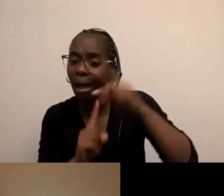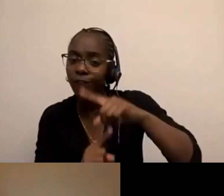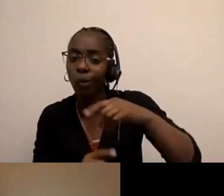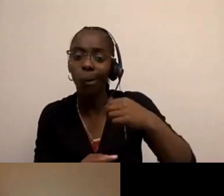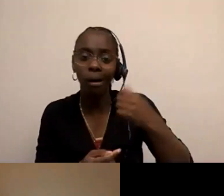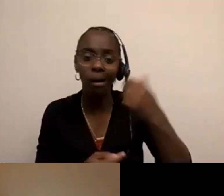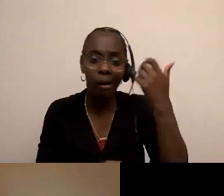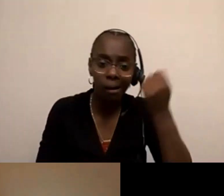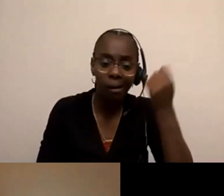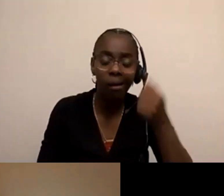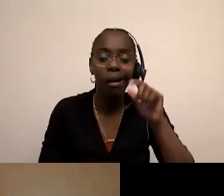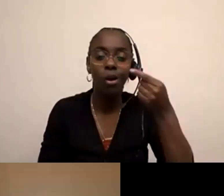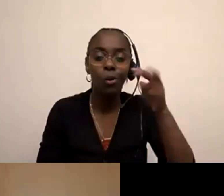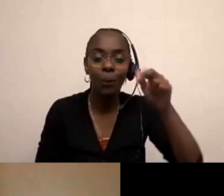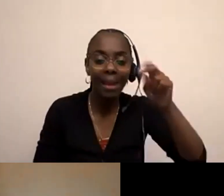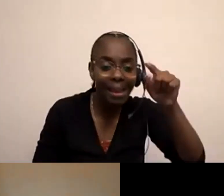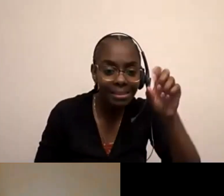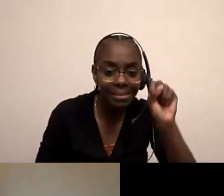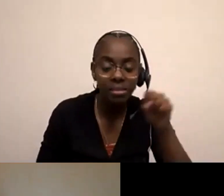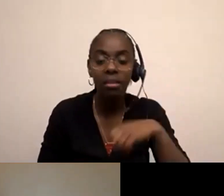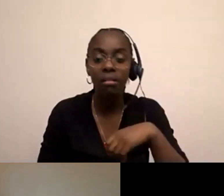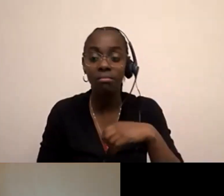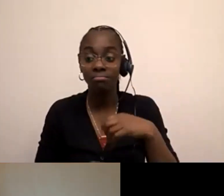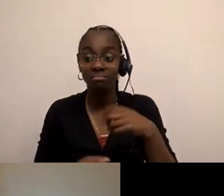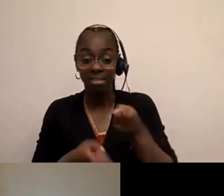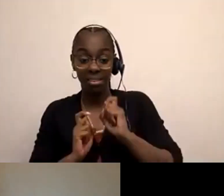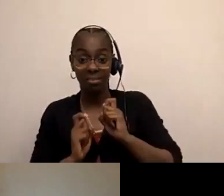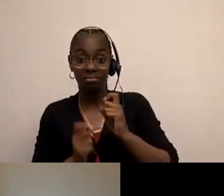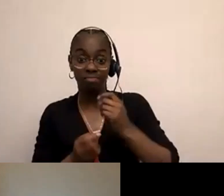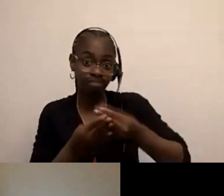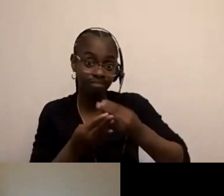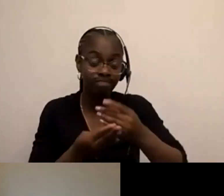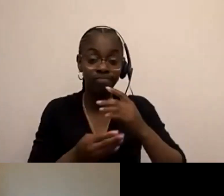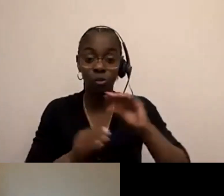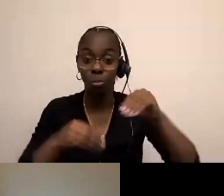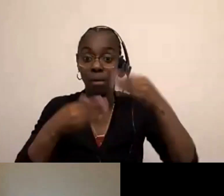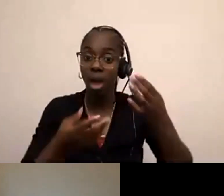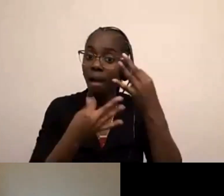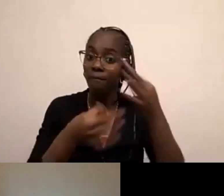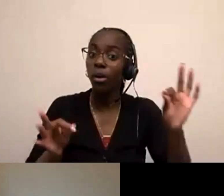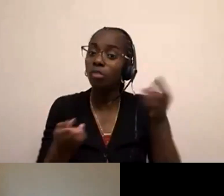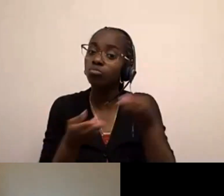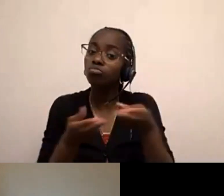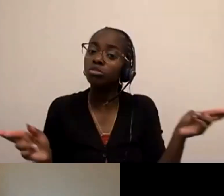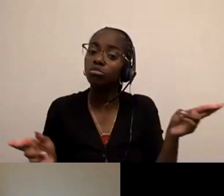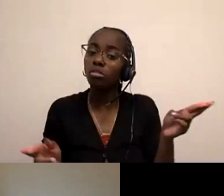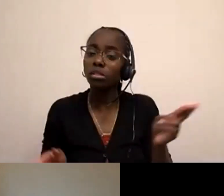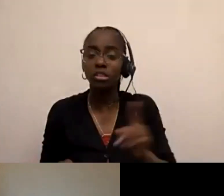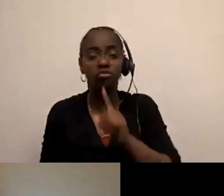THINGS TO HELP US PROVIDE THESE FREE RESOURCES. IT'S REALLY HELPFUL IF WE CAN SHOW HERE'S